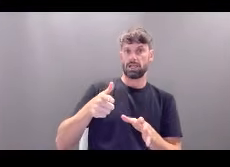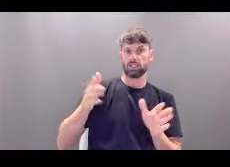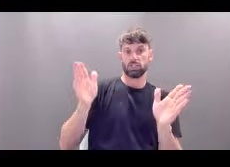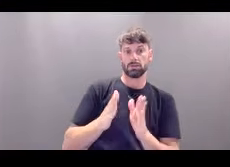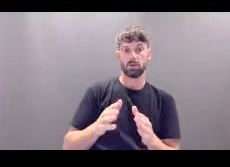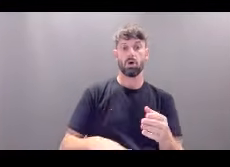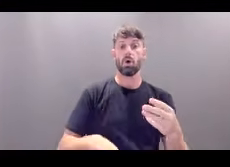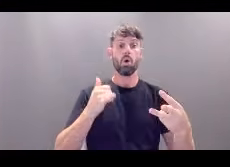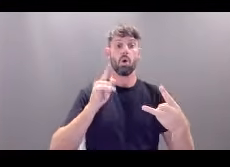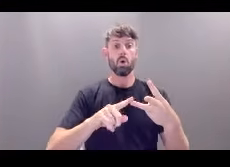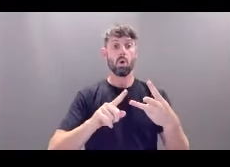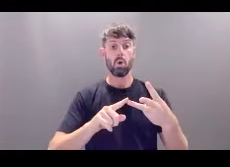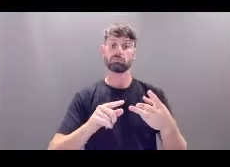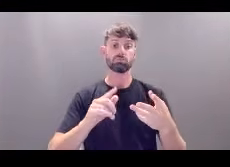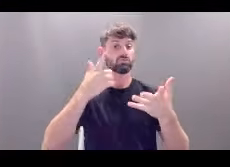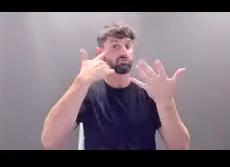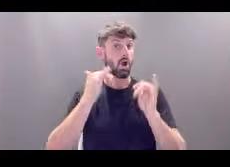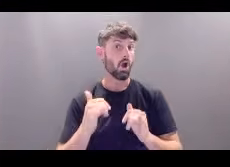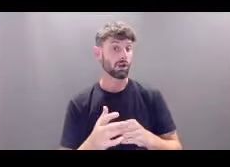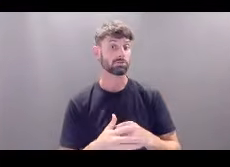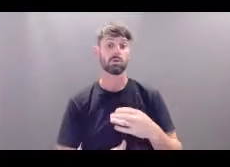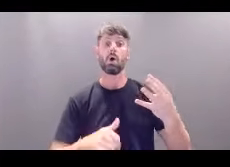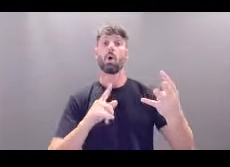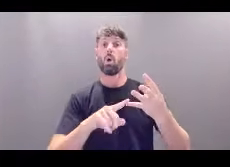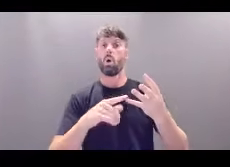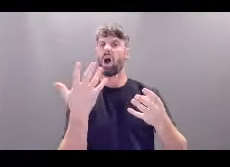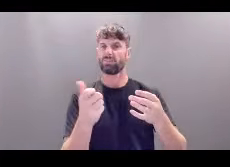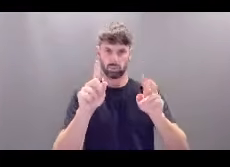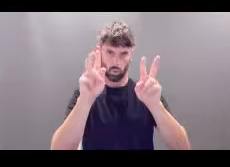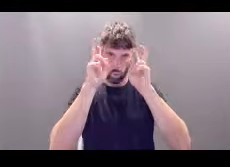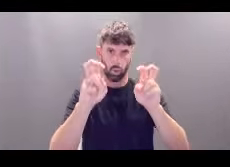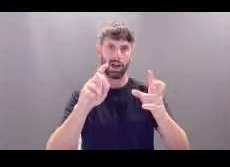There are also equipment pools and equipment libraries available.